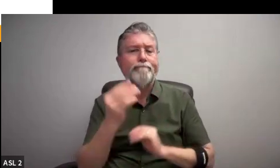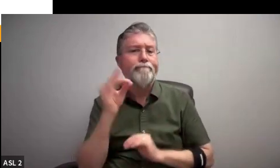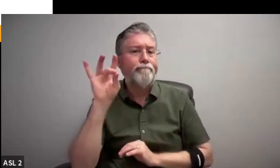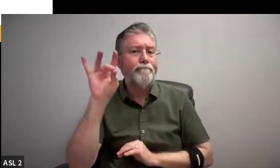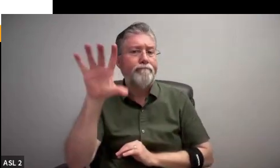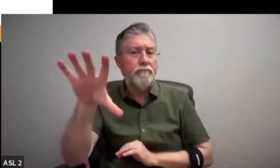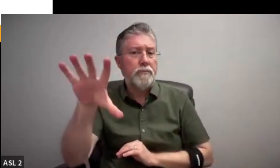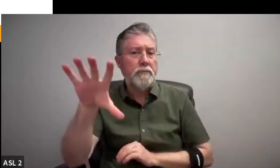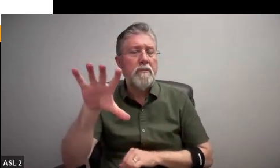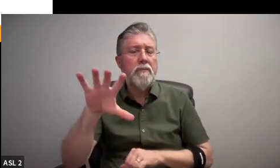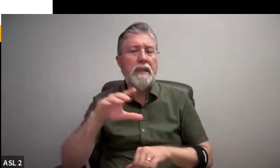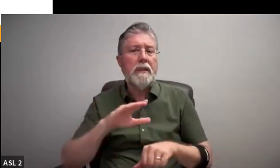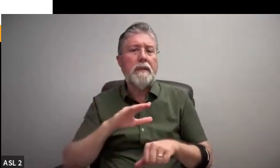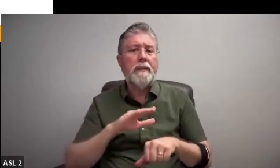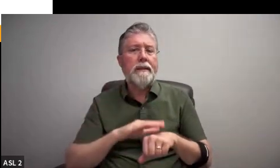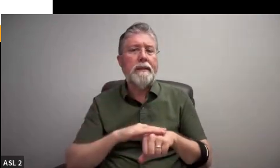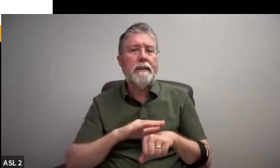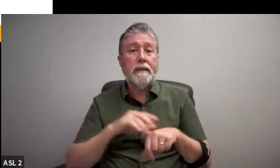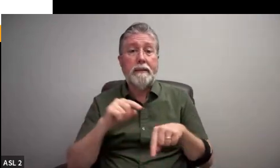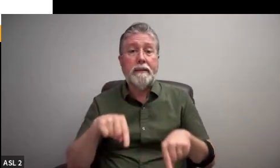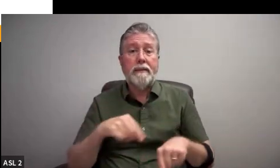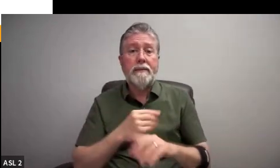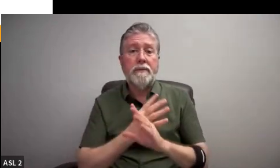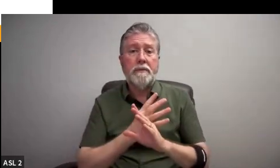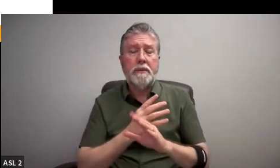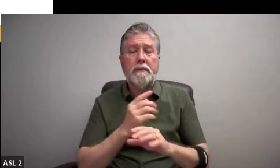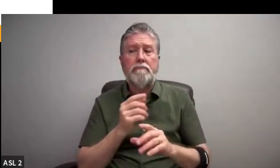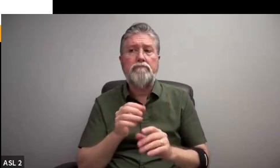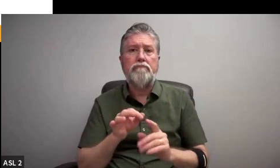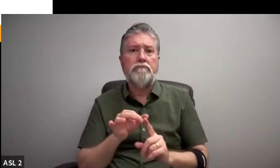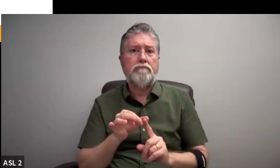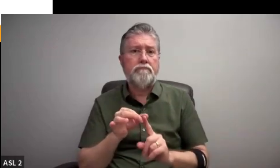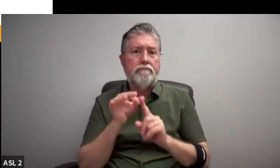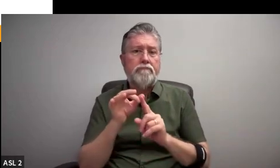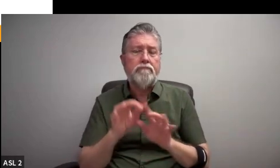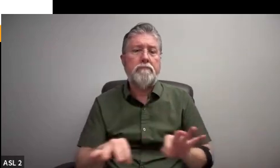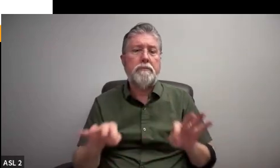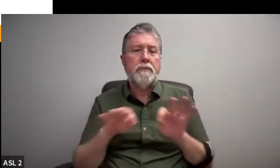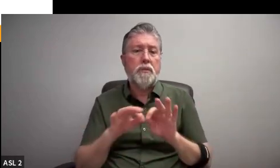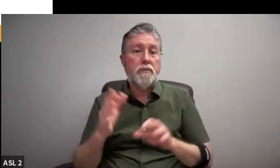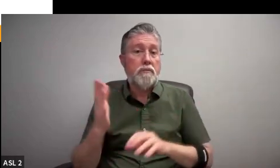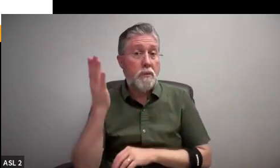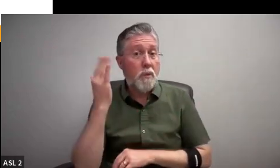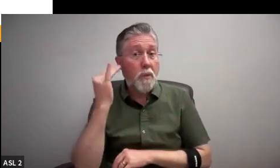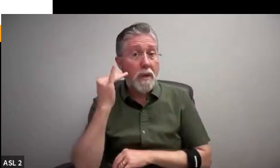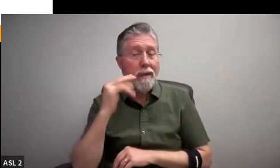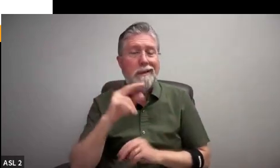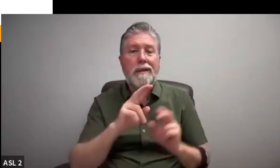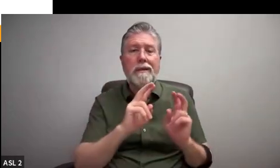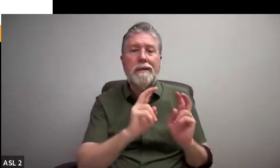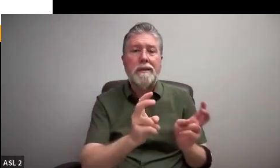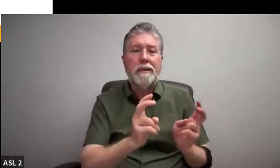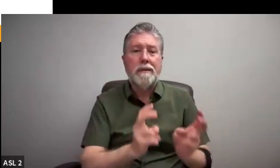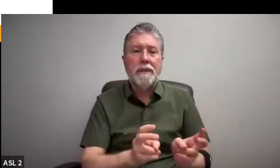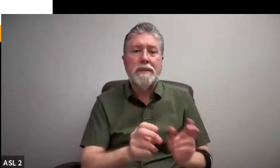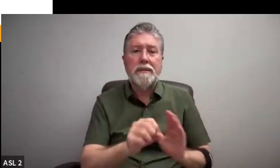few reasons why this webinar today is particularly important. The topics, both state plans on aging